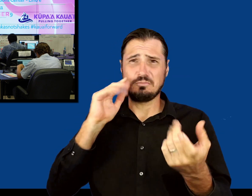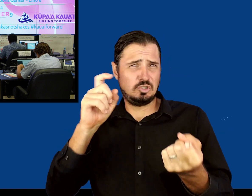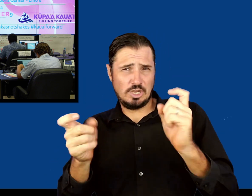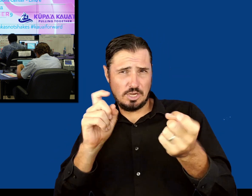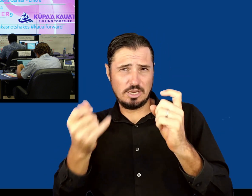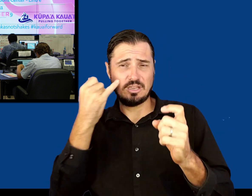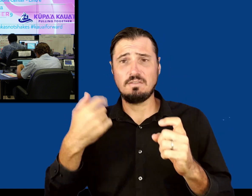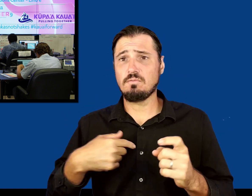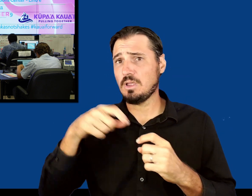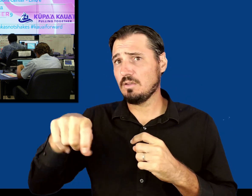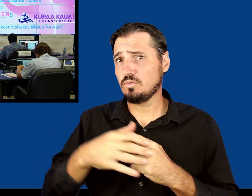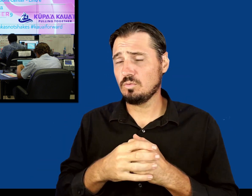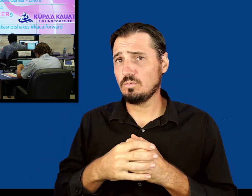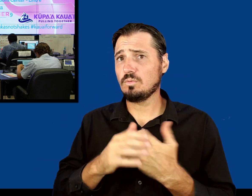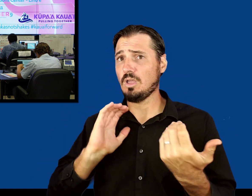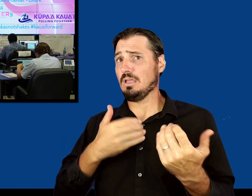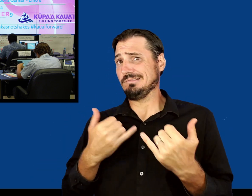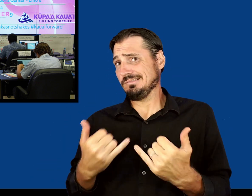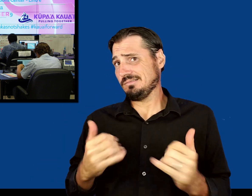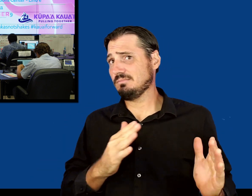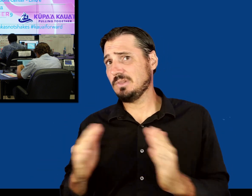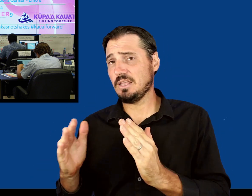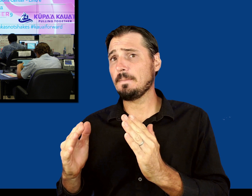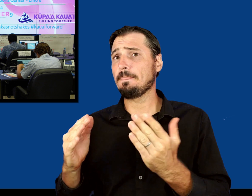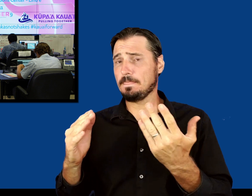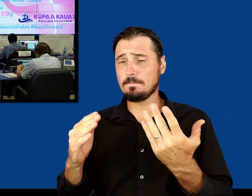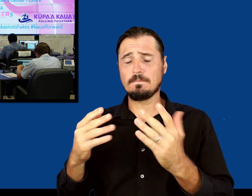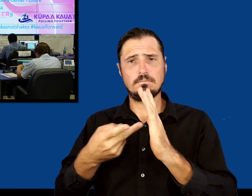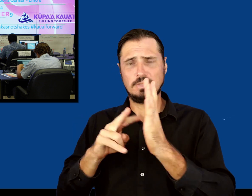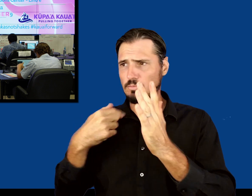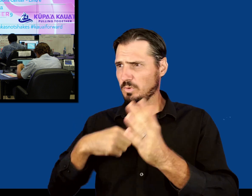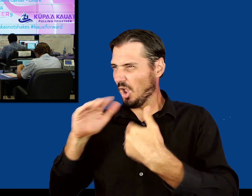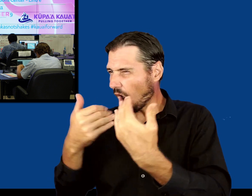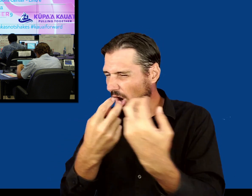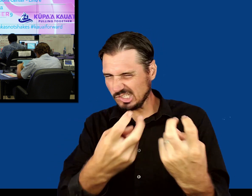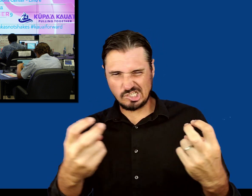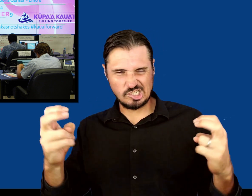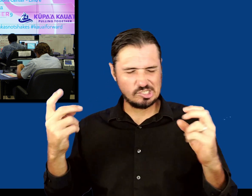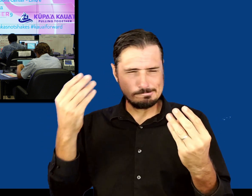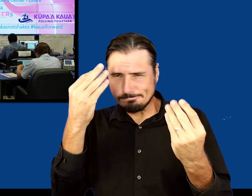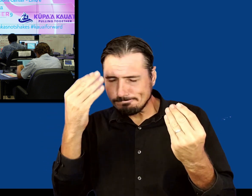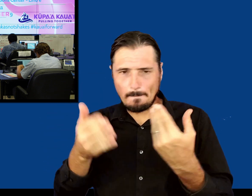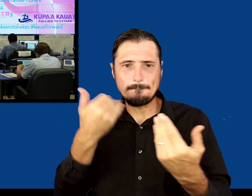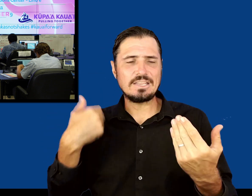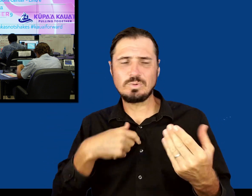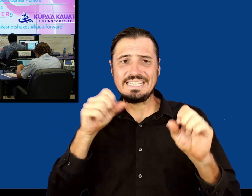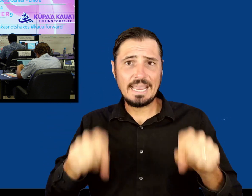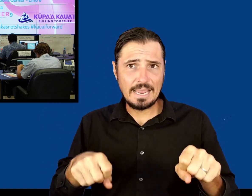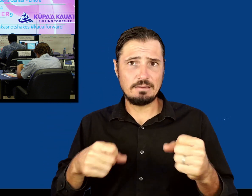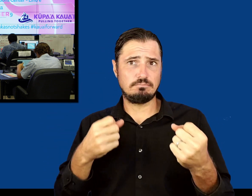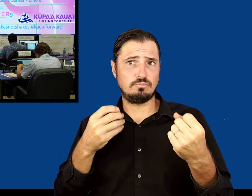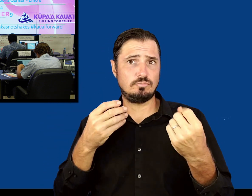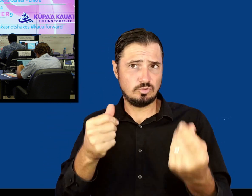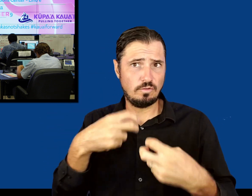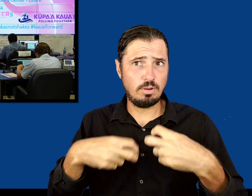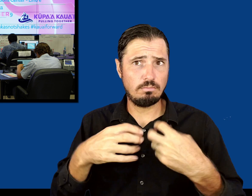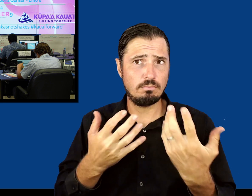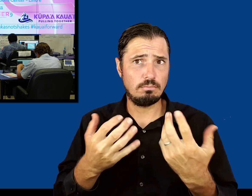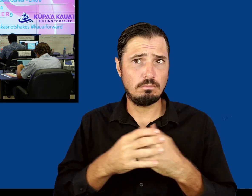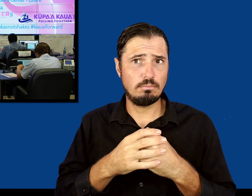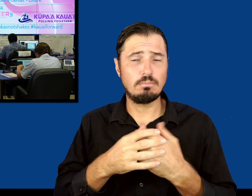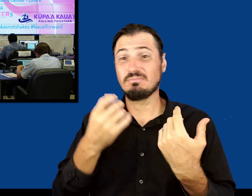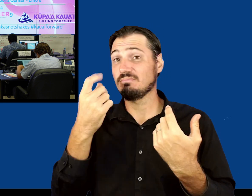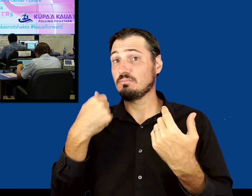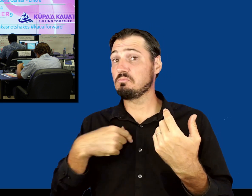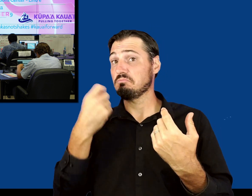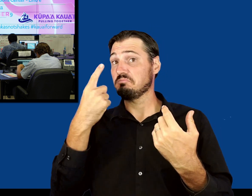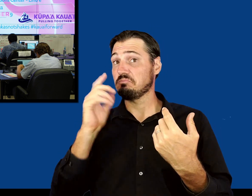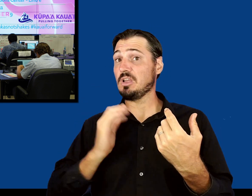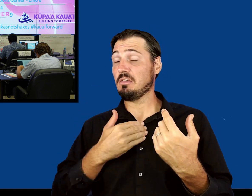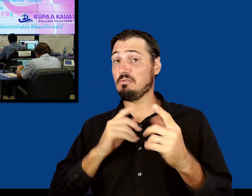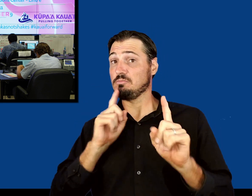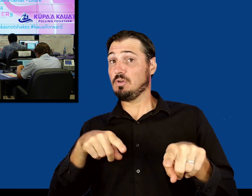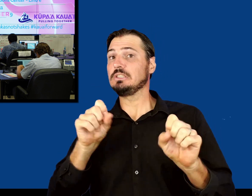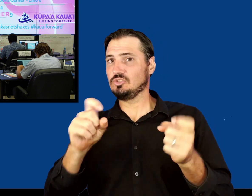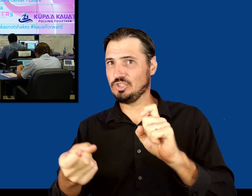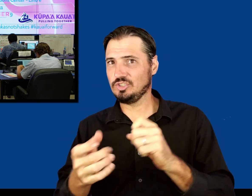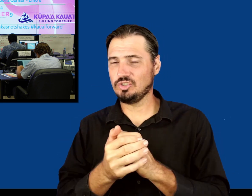necessary. It reflects the best thinking of all involved, but we also recognize that conditions are evolving. We will continue to assess and adjust our response as we move through the coming